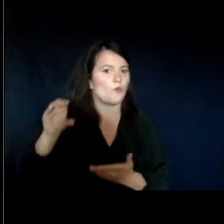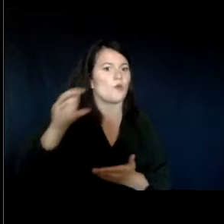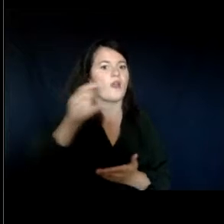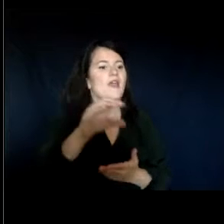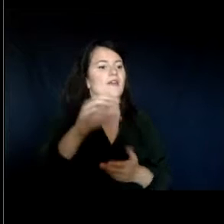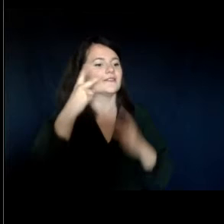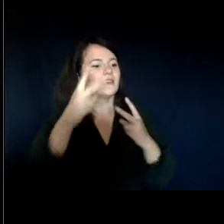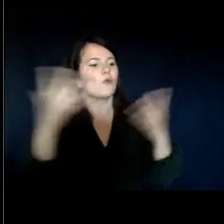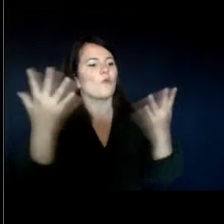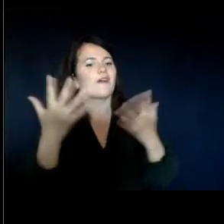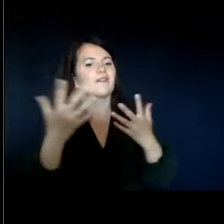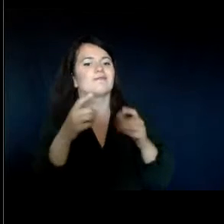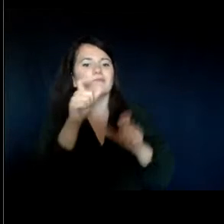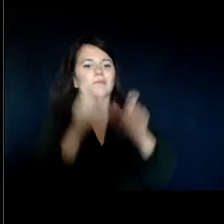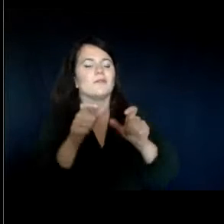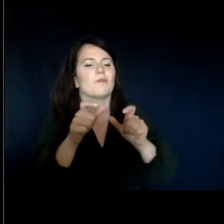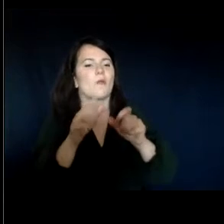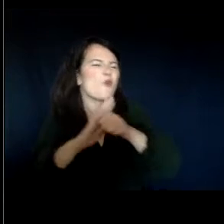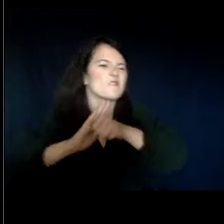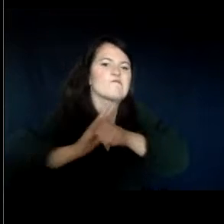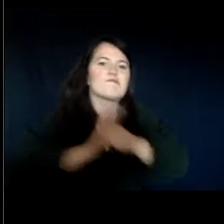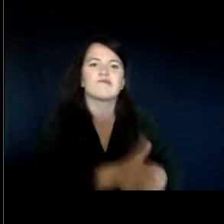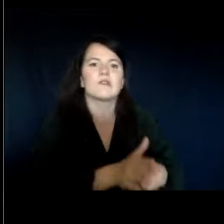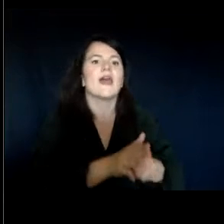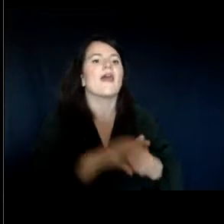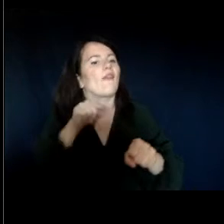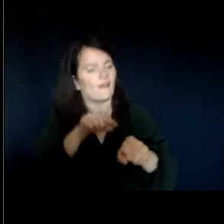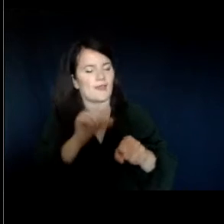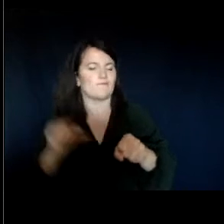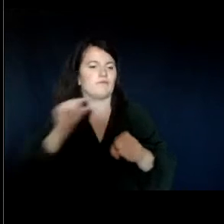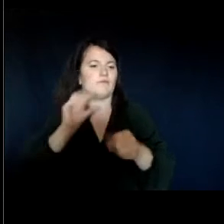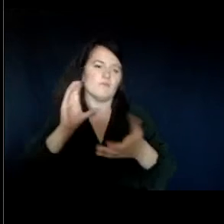under the current proposal and it's 2%